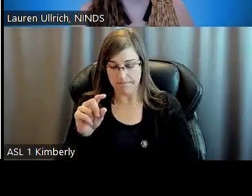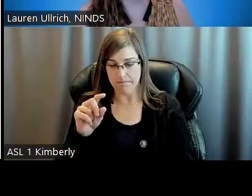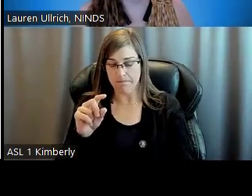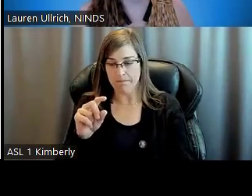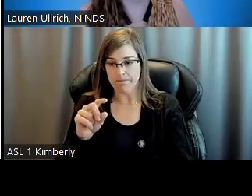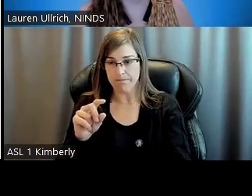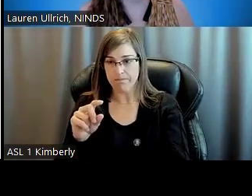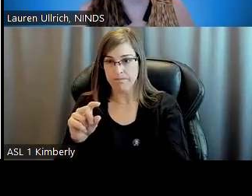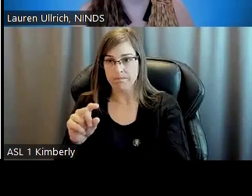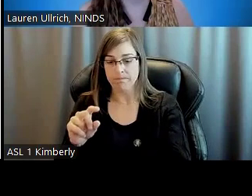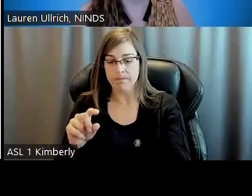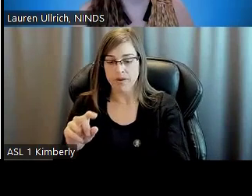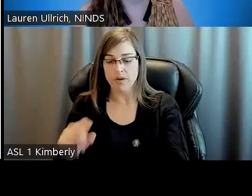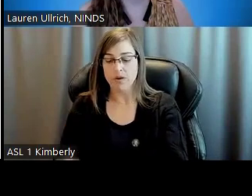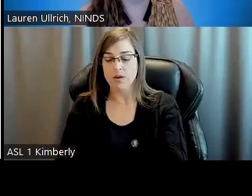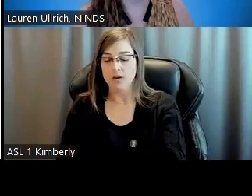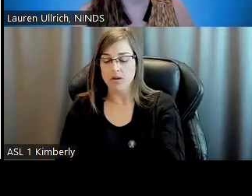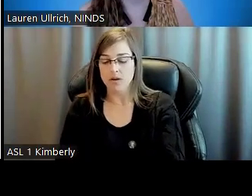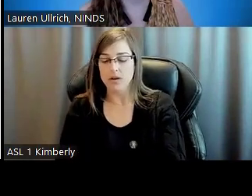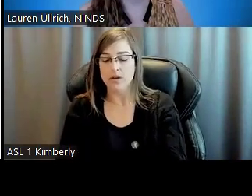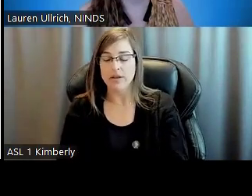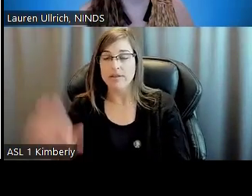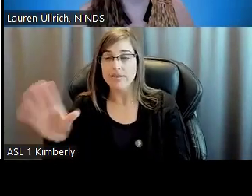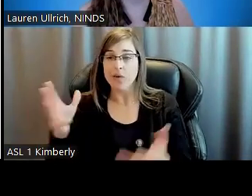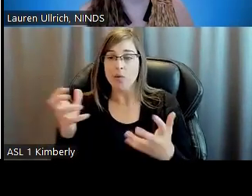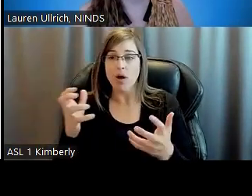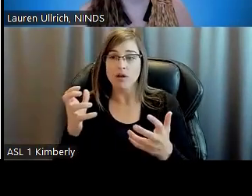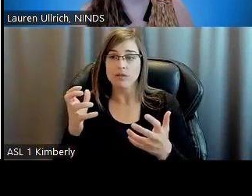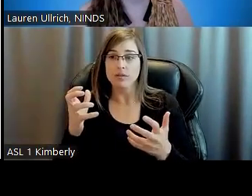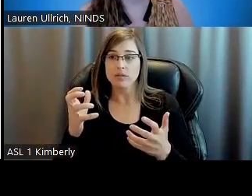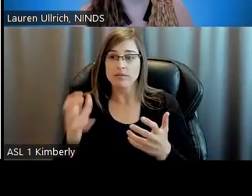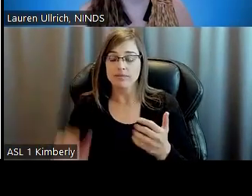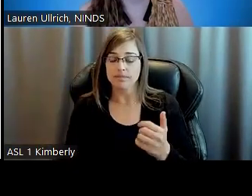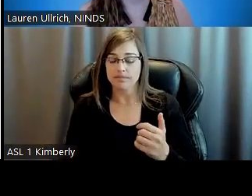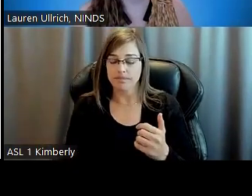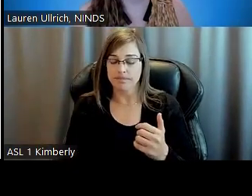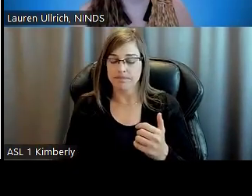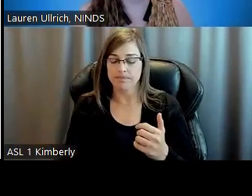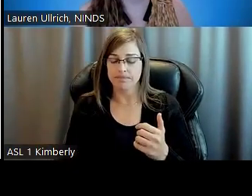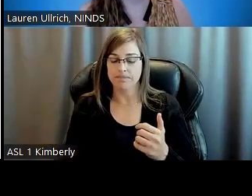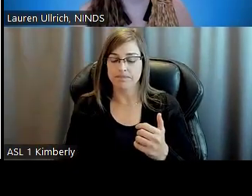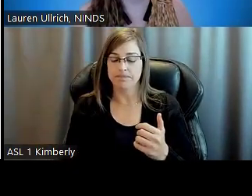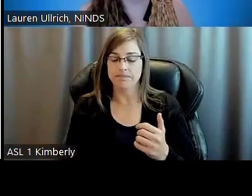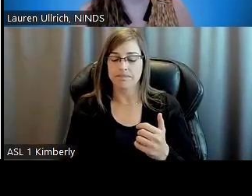They want us to provide some insight